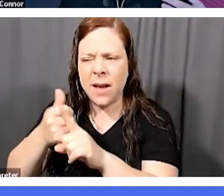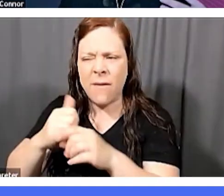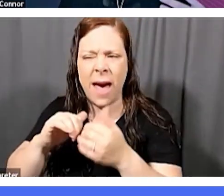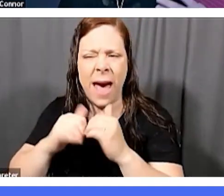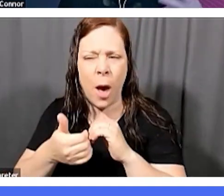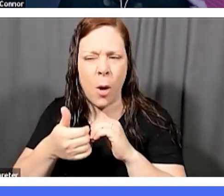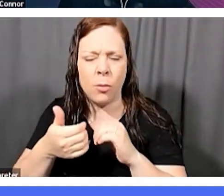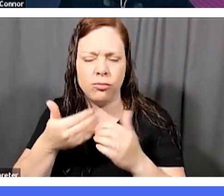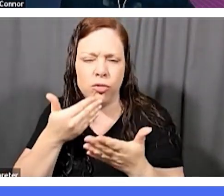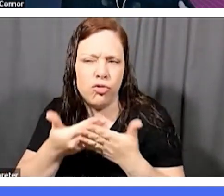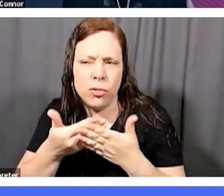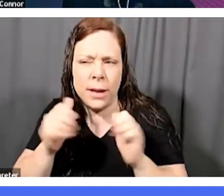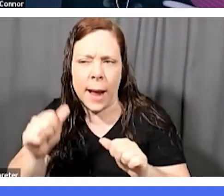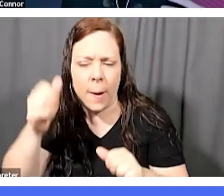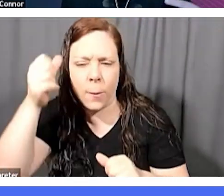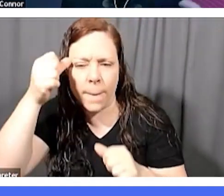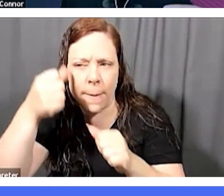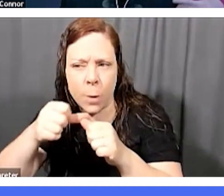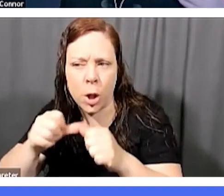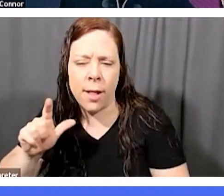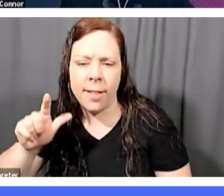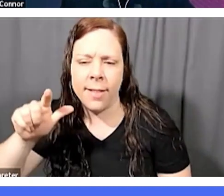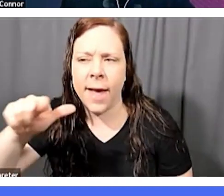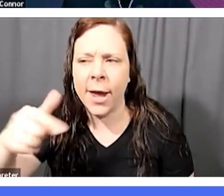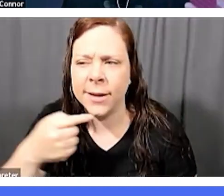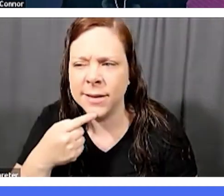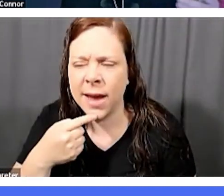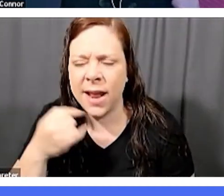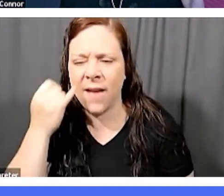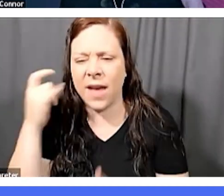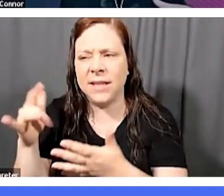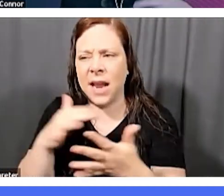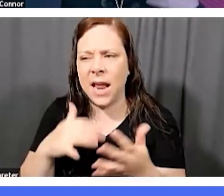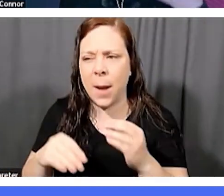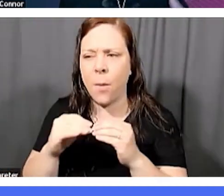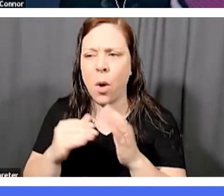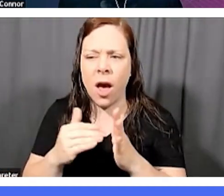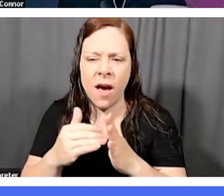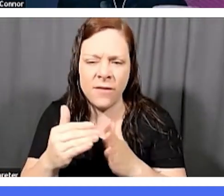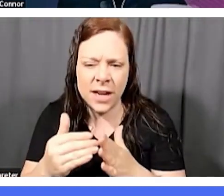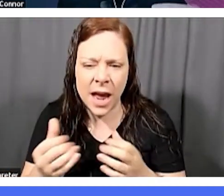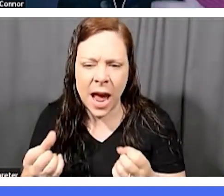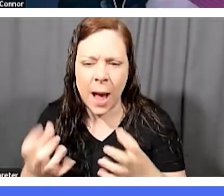And later on he would go on to see, well, what if I study them more often? How much time can I save in the second time that I go through these words?